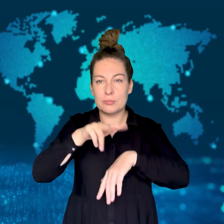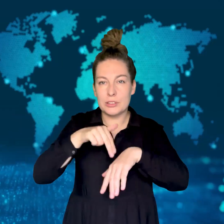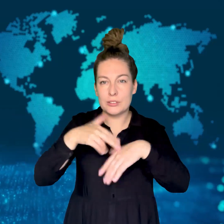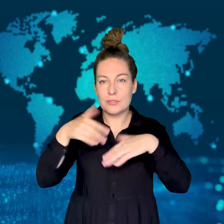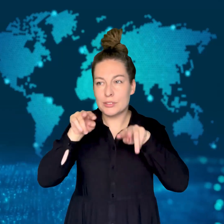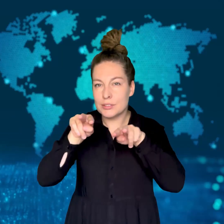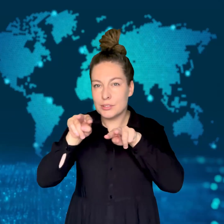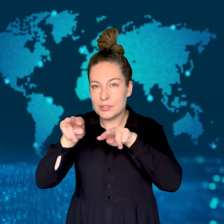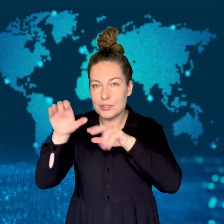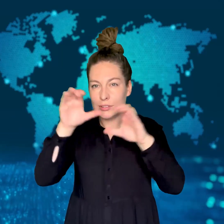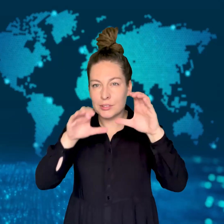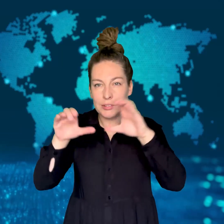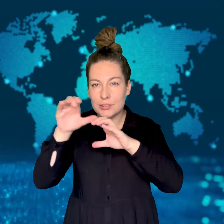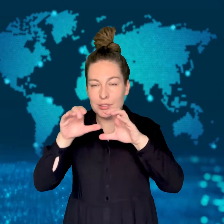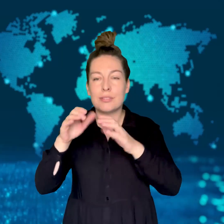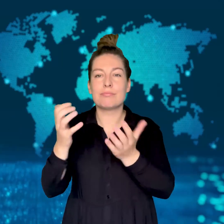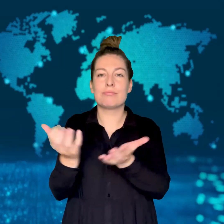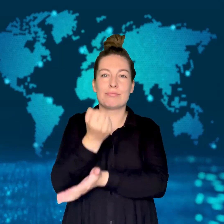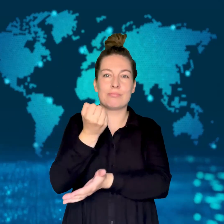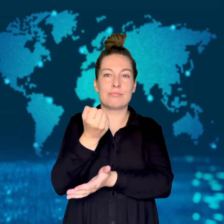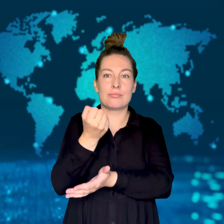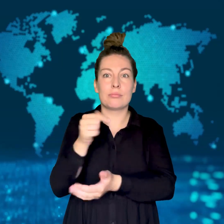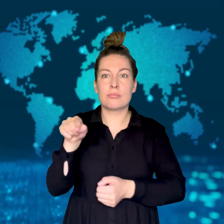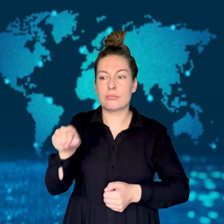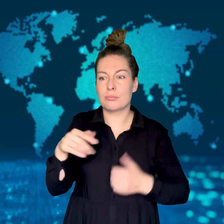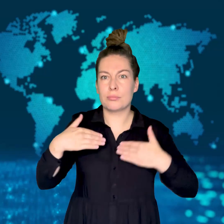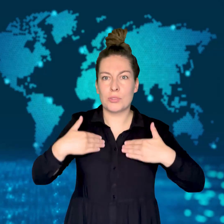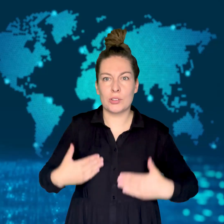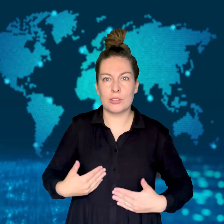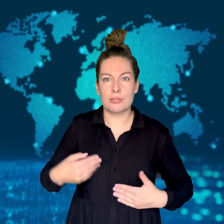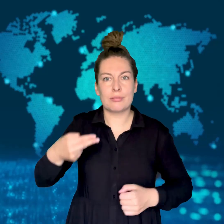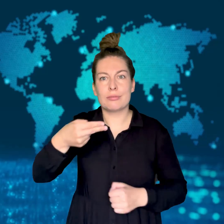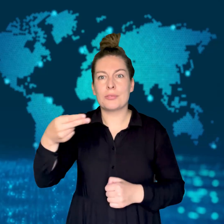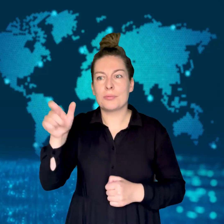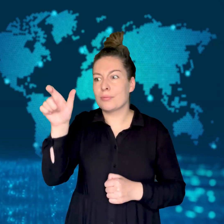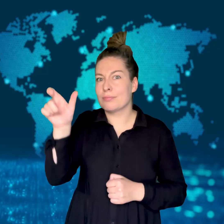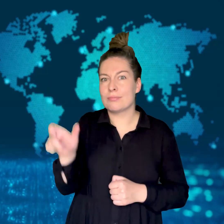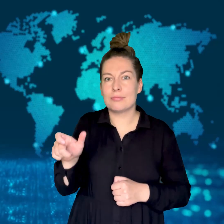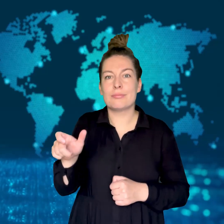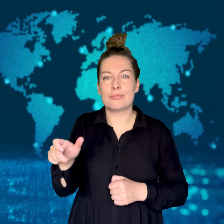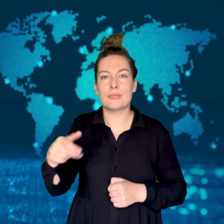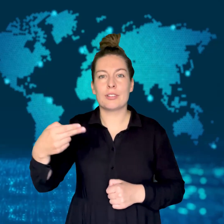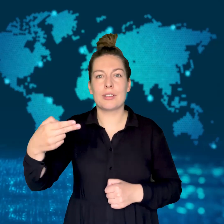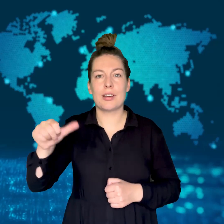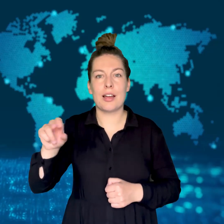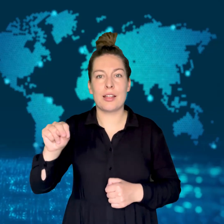The body has been identified as Hans-Peter Mack.